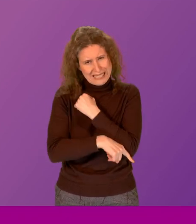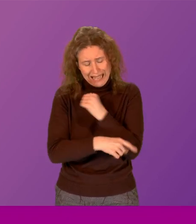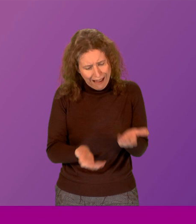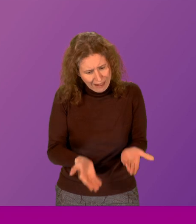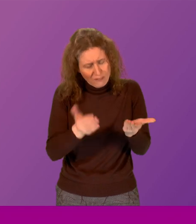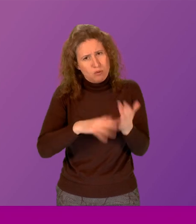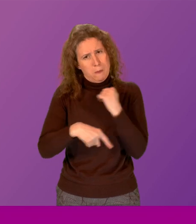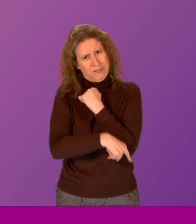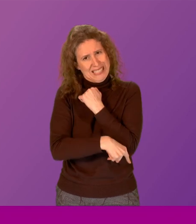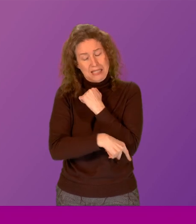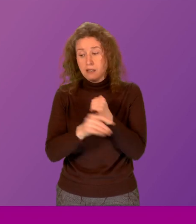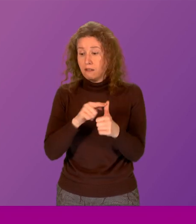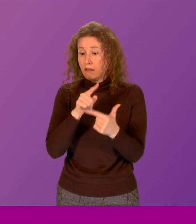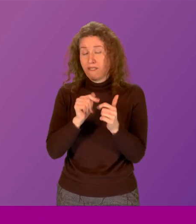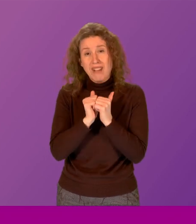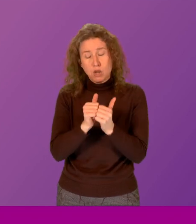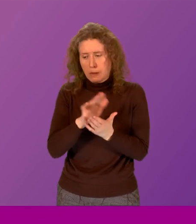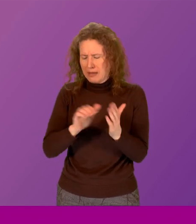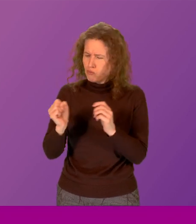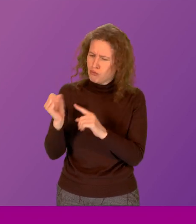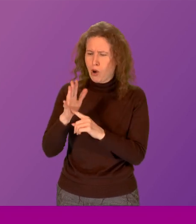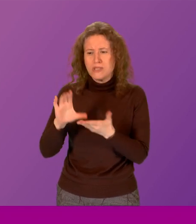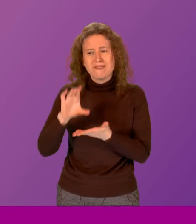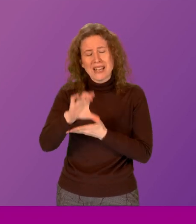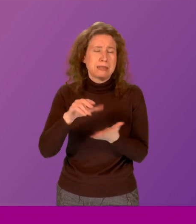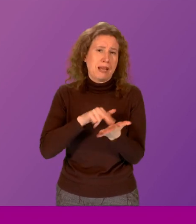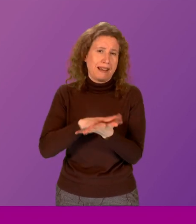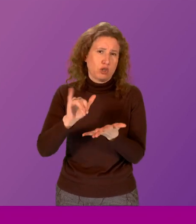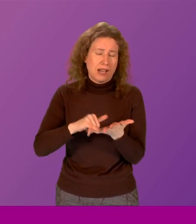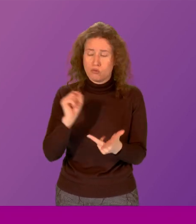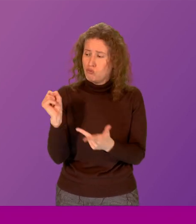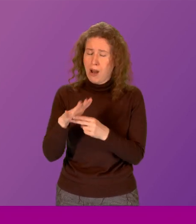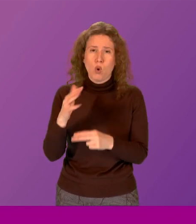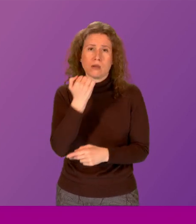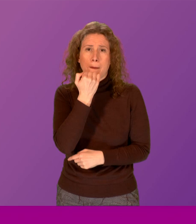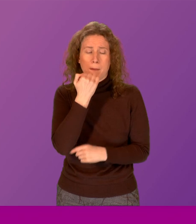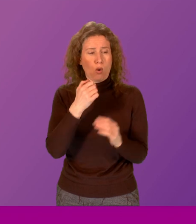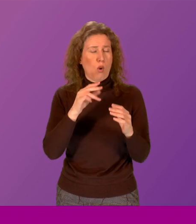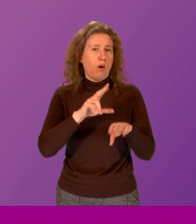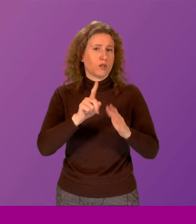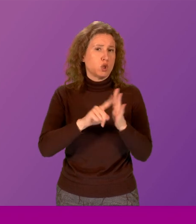values will see record investment in our NHS and record numbers of junior doctors joining